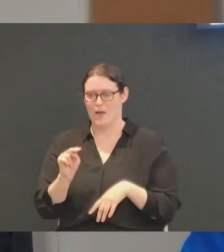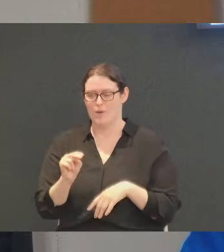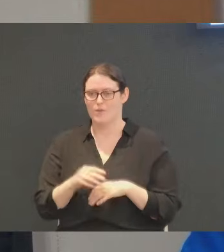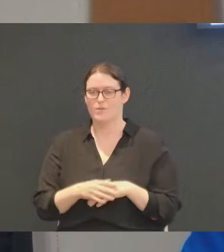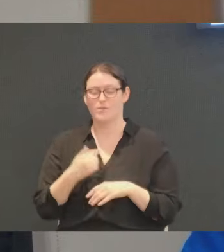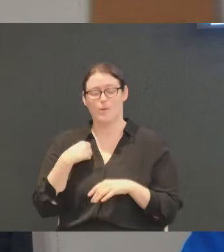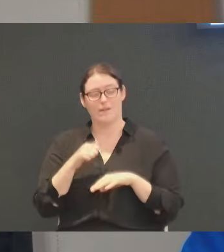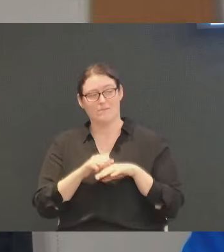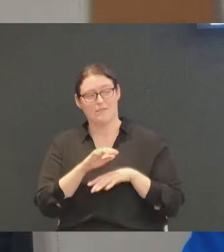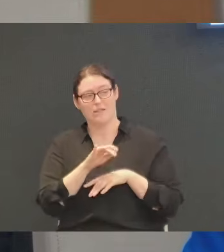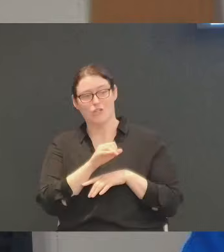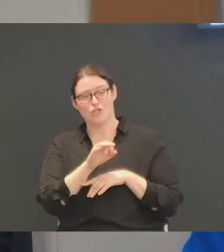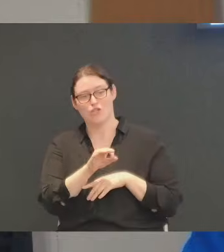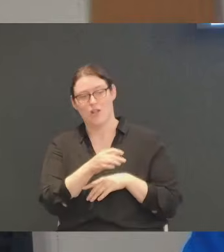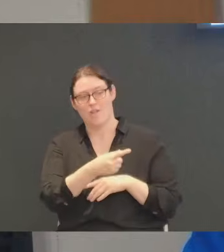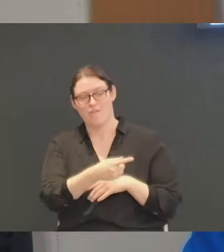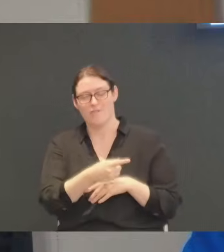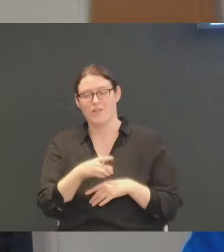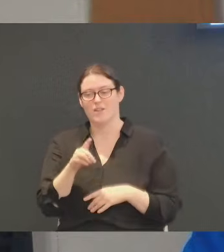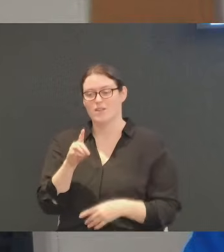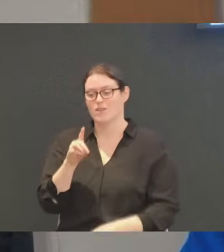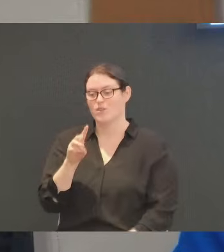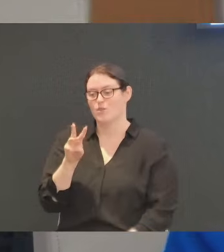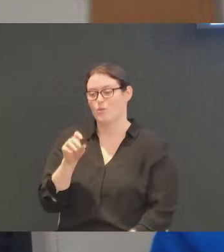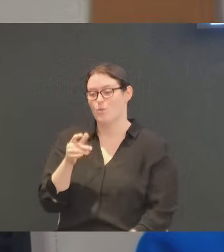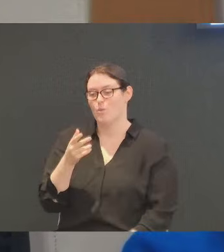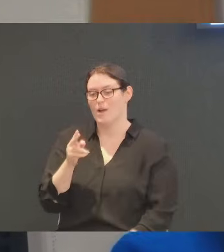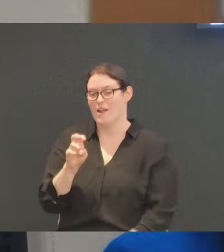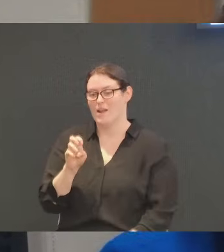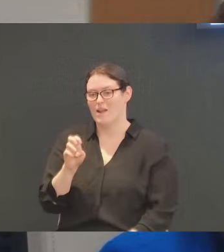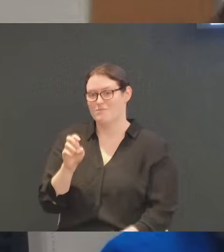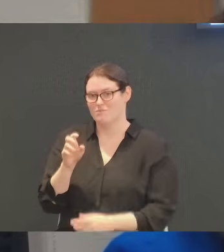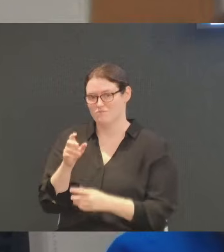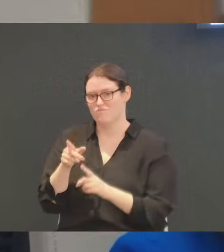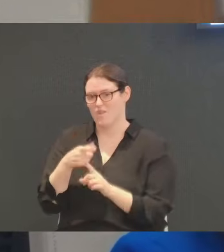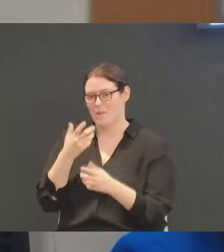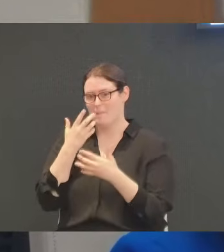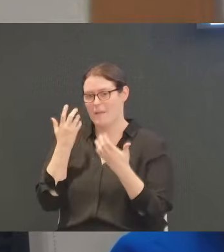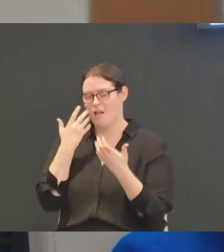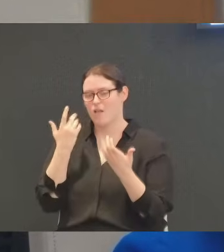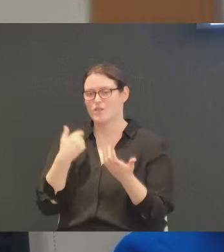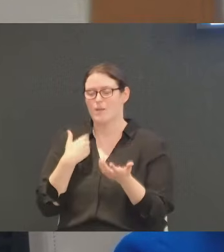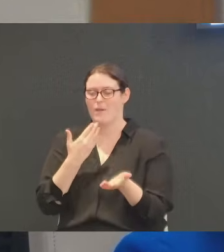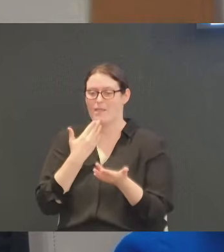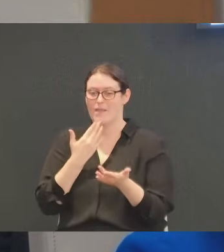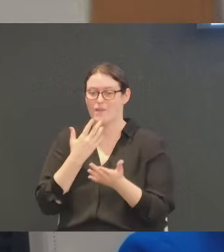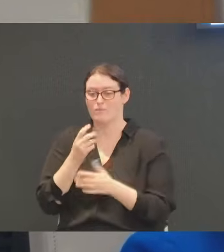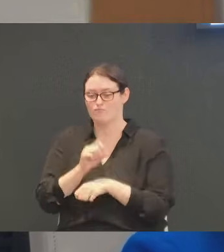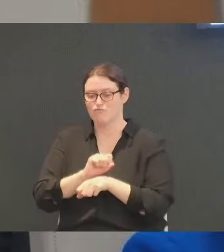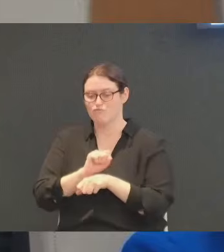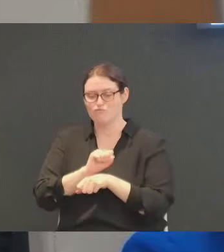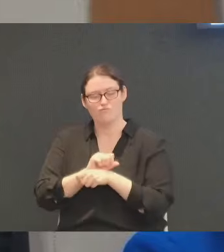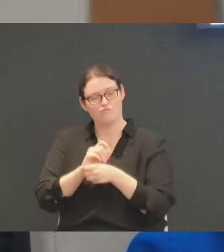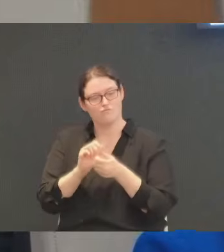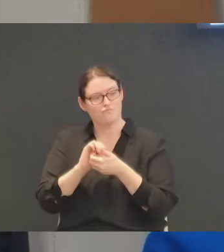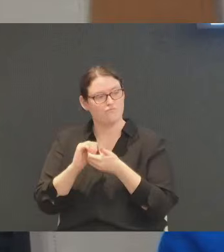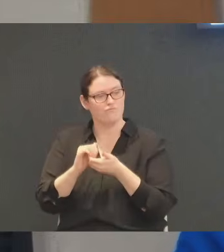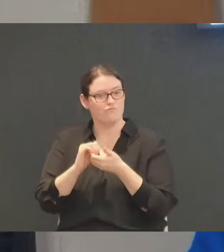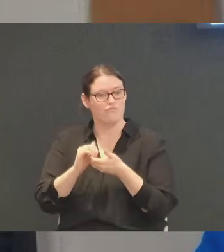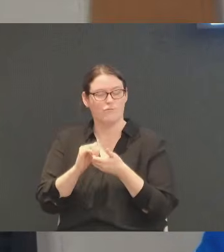Aluotto and Dwayne Herring of the Bengals and I want to thank them for working on this and I was